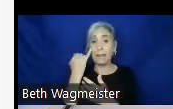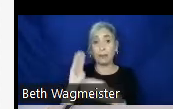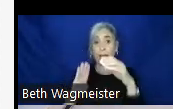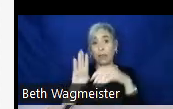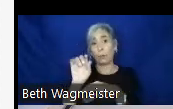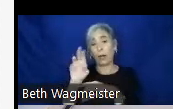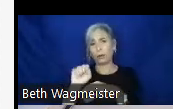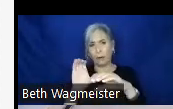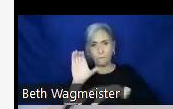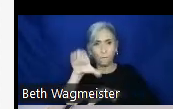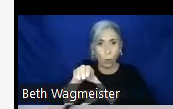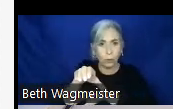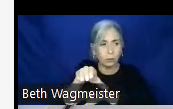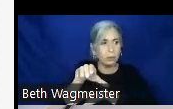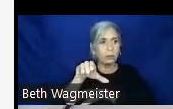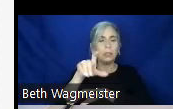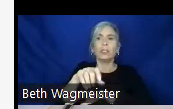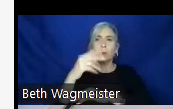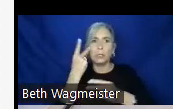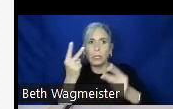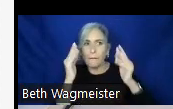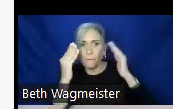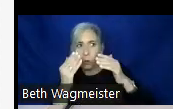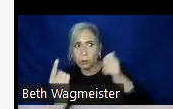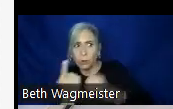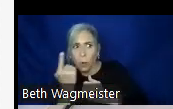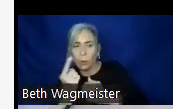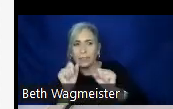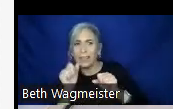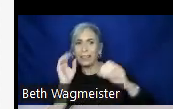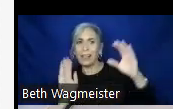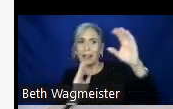If they want to see what has focus always, the browser could help with that.